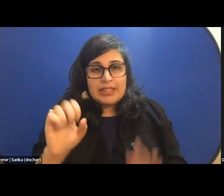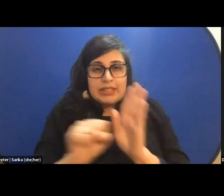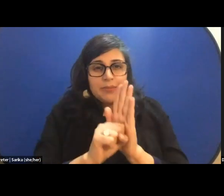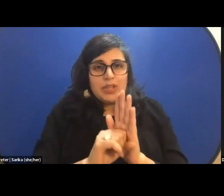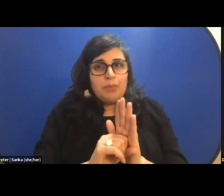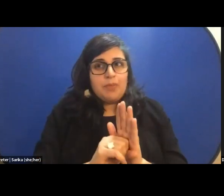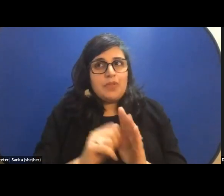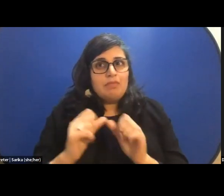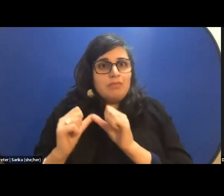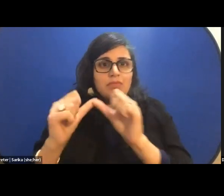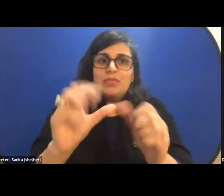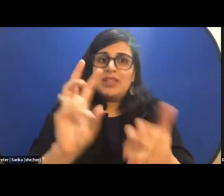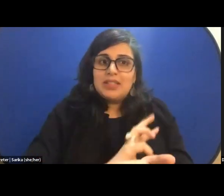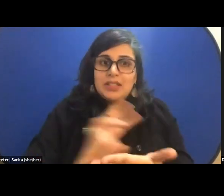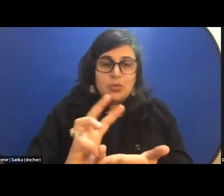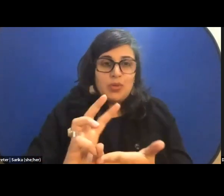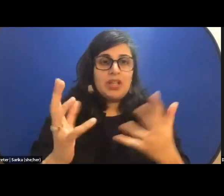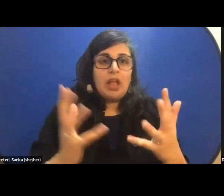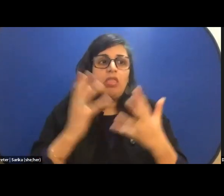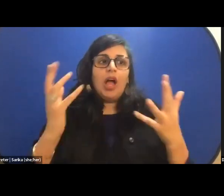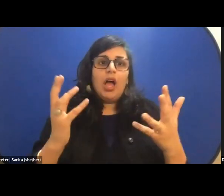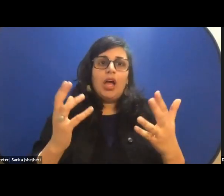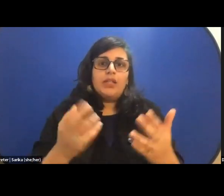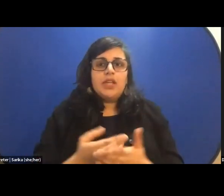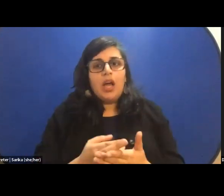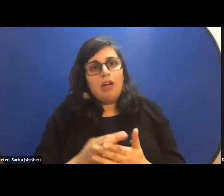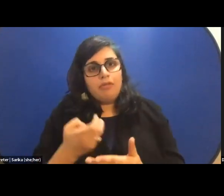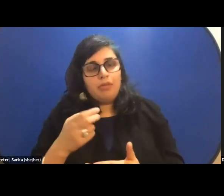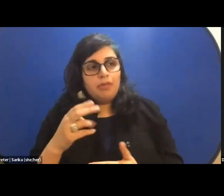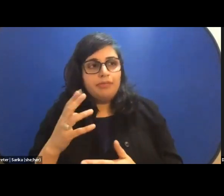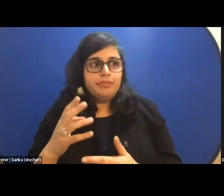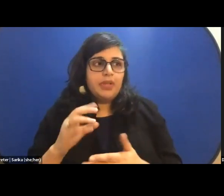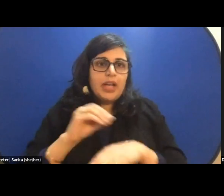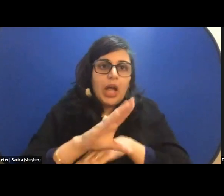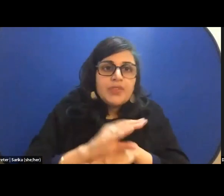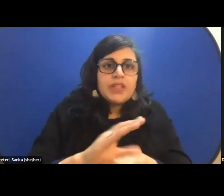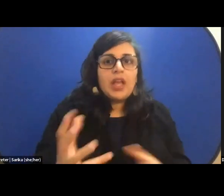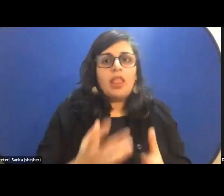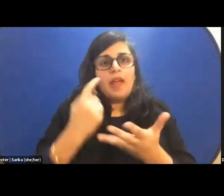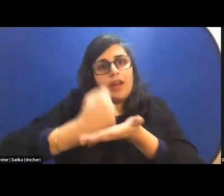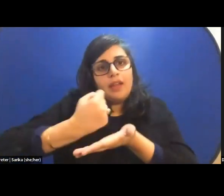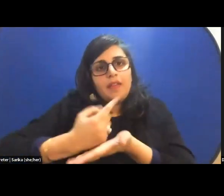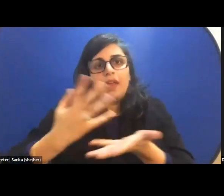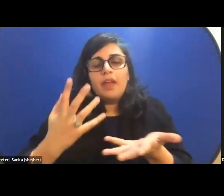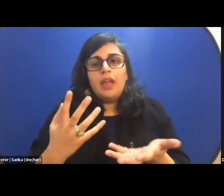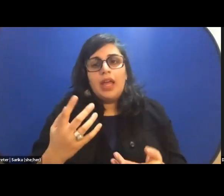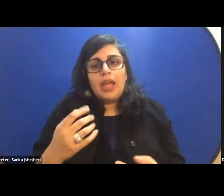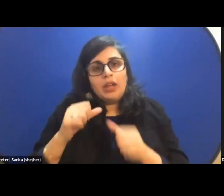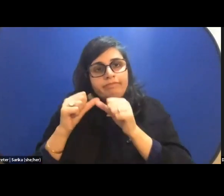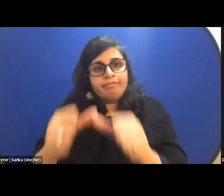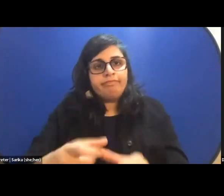appetite. I dealt with concussion-like symptoms for about six weeks. A lot of rehabilitation. A lot